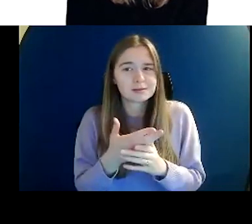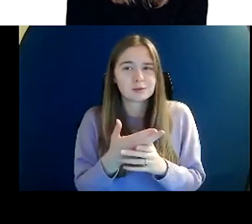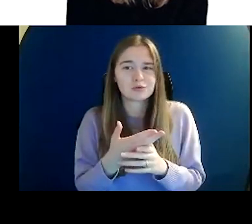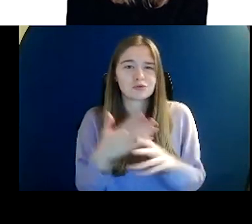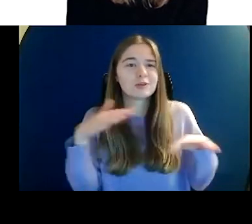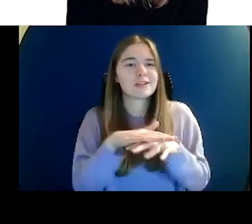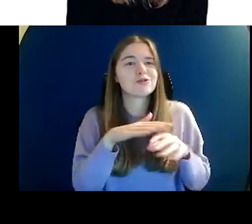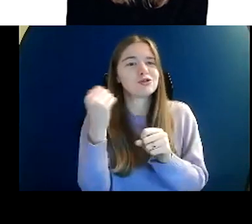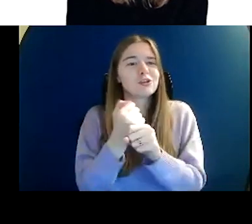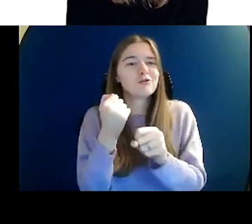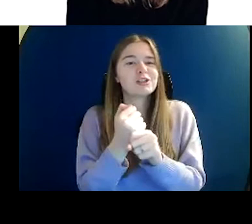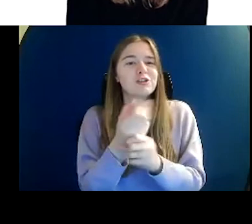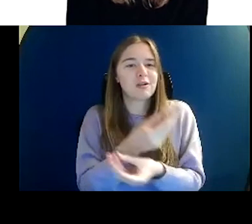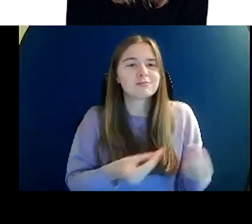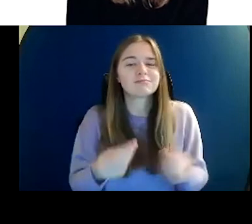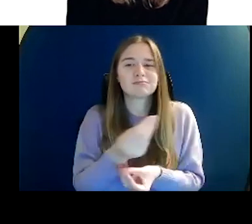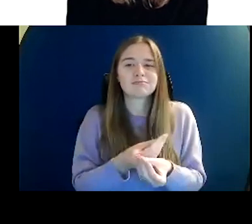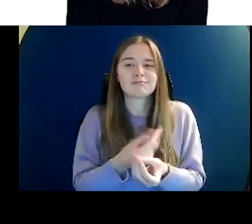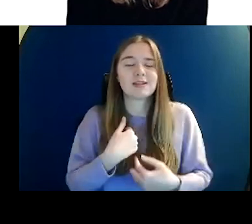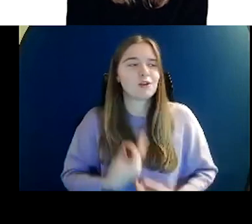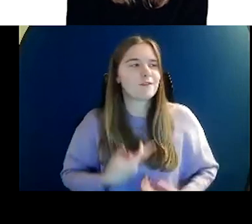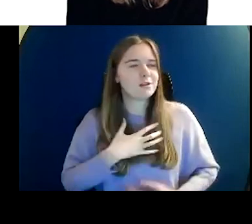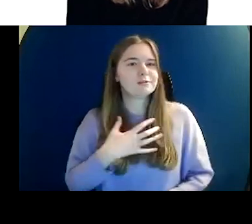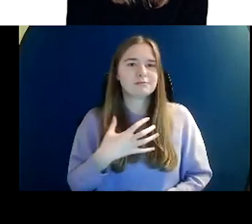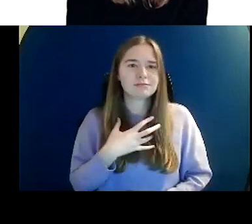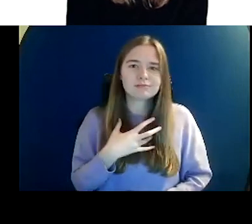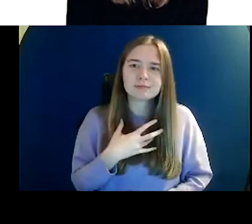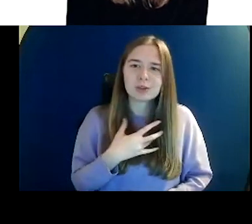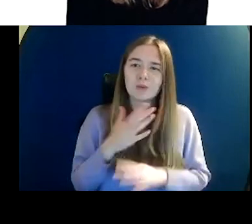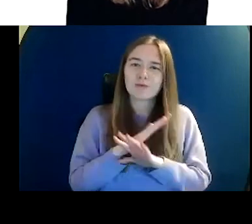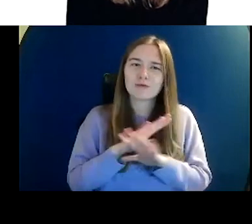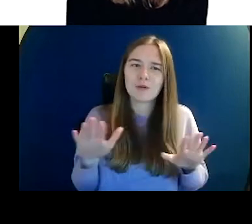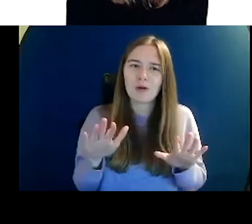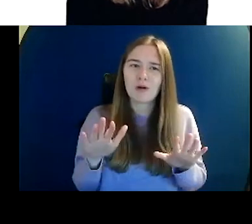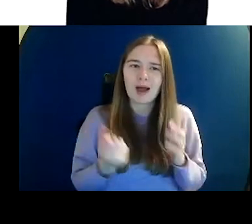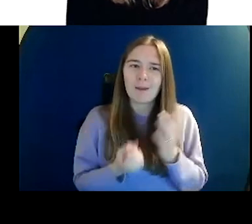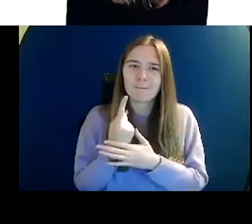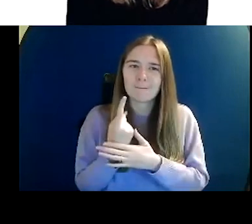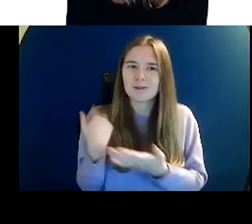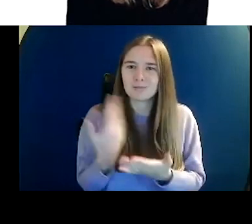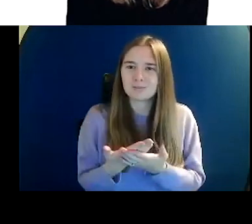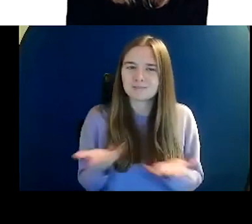And it still astounds me that we have not done that already, that we're only now